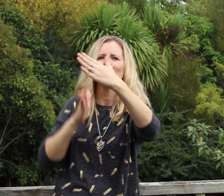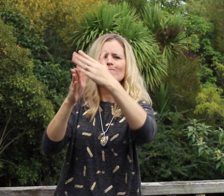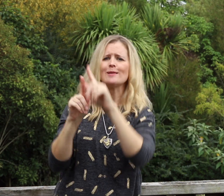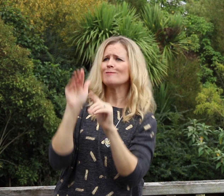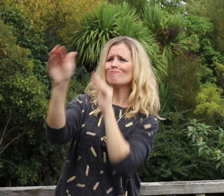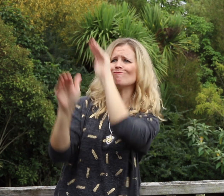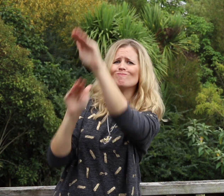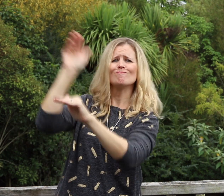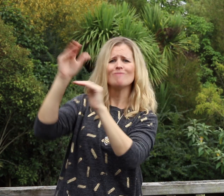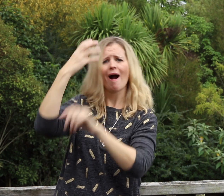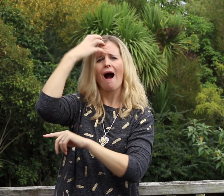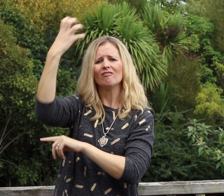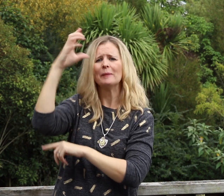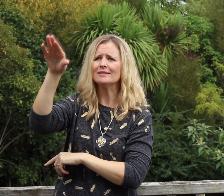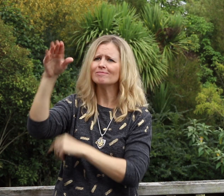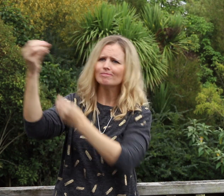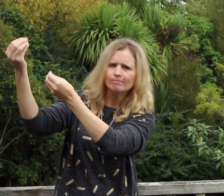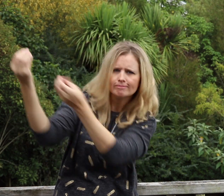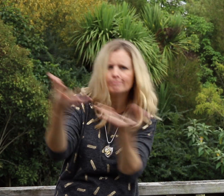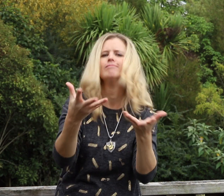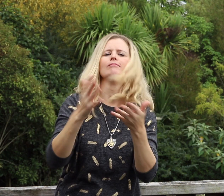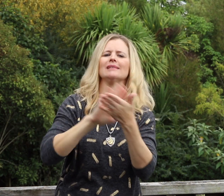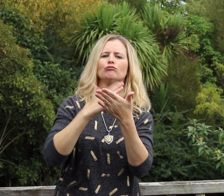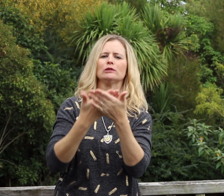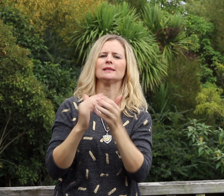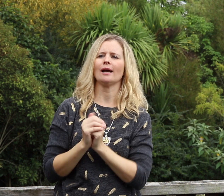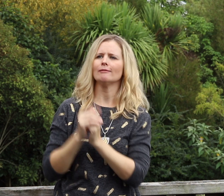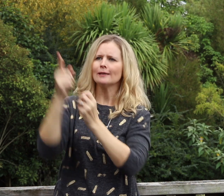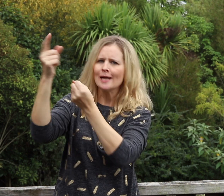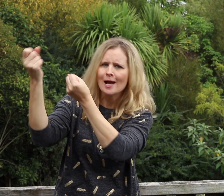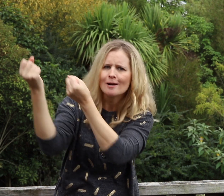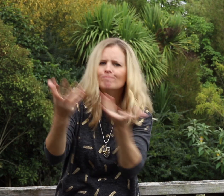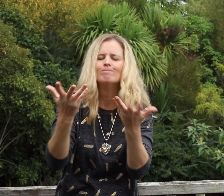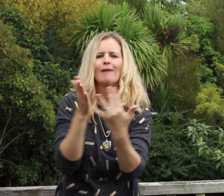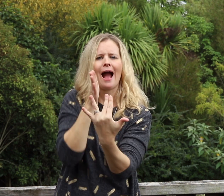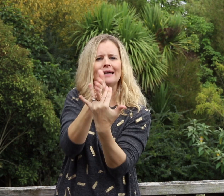in requesting the government to provide interpretation and